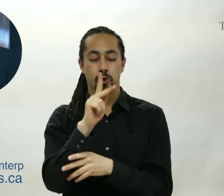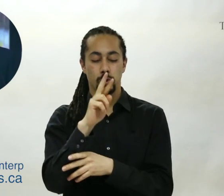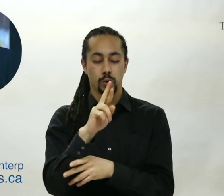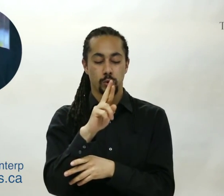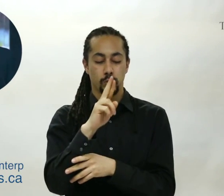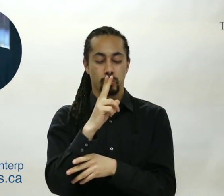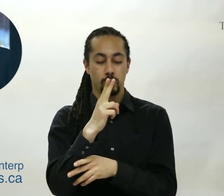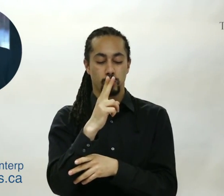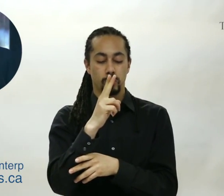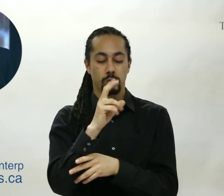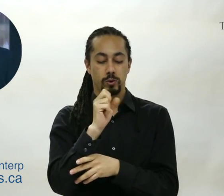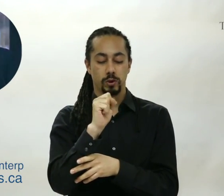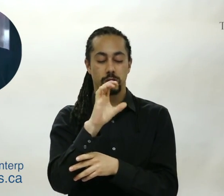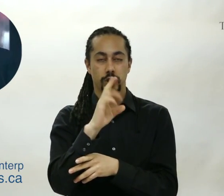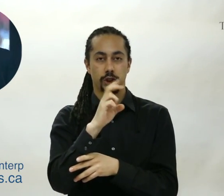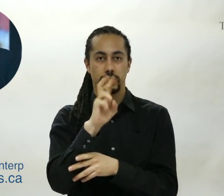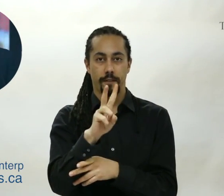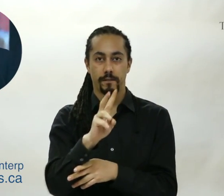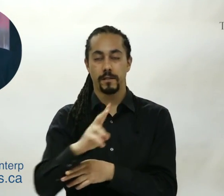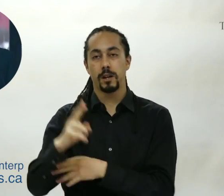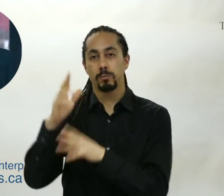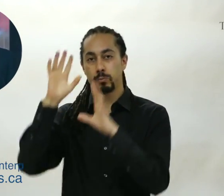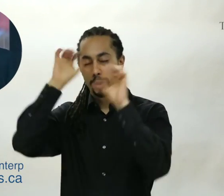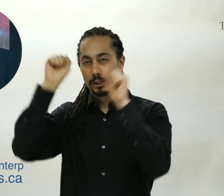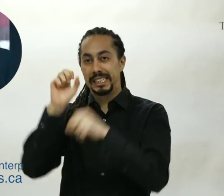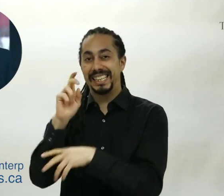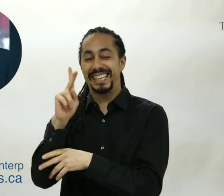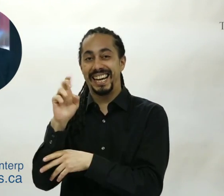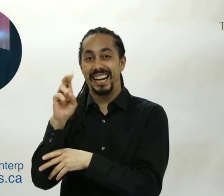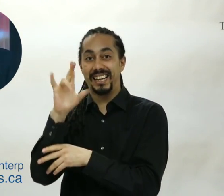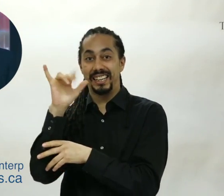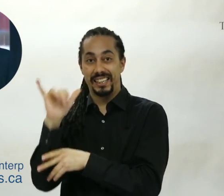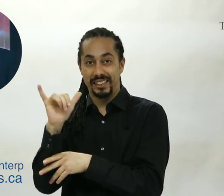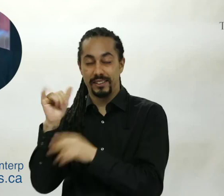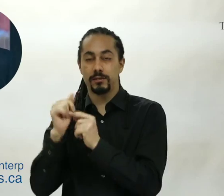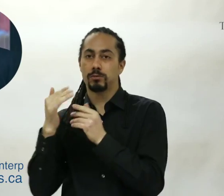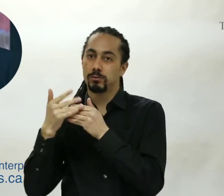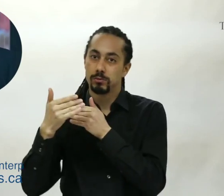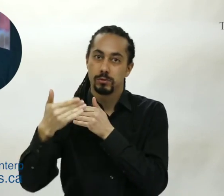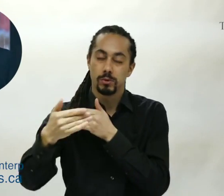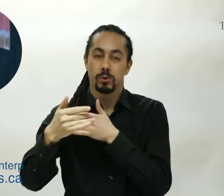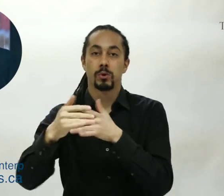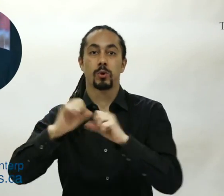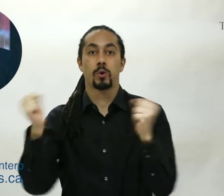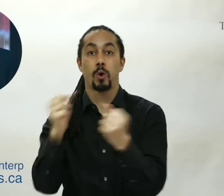reached the final days of the Cold War. Emerging from prison, without the force of arms,